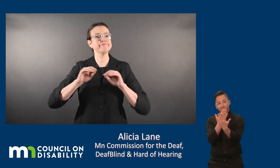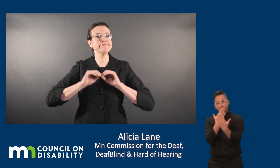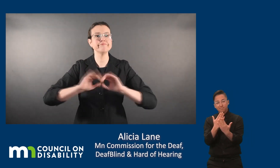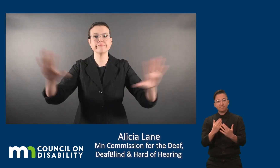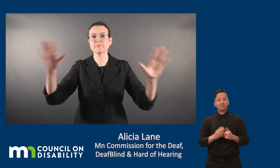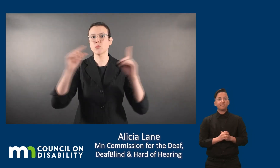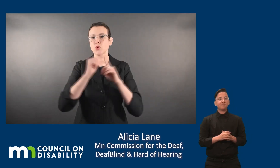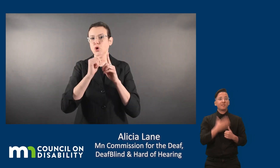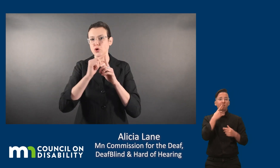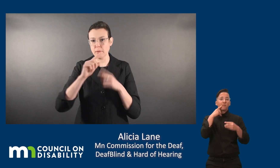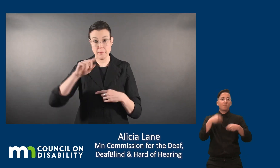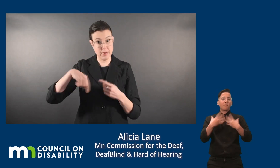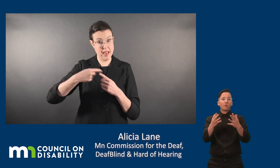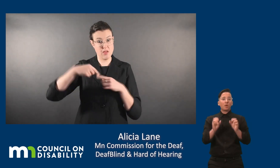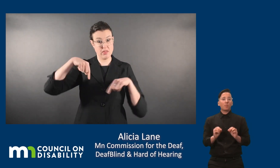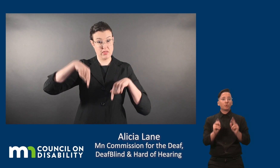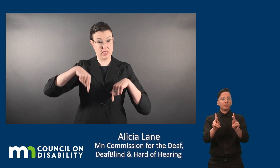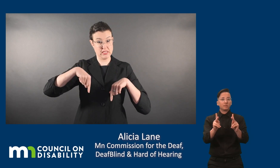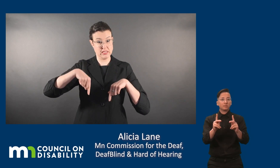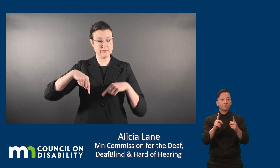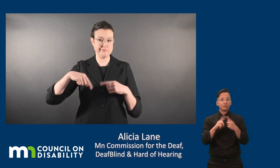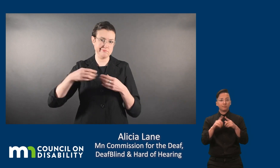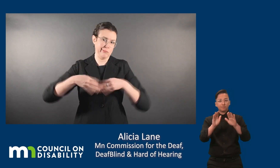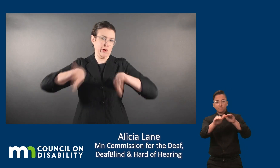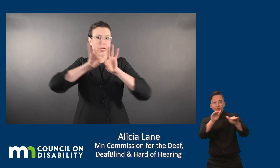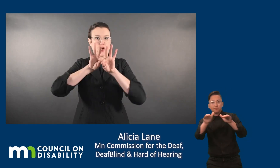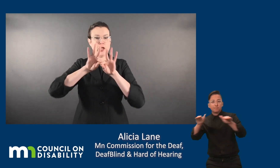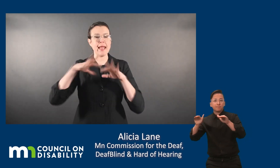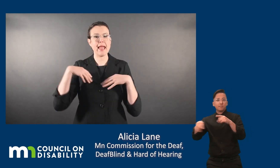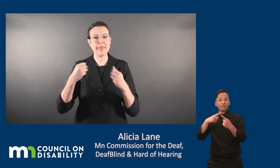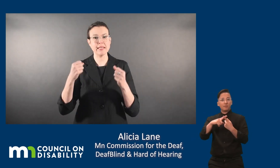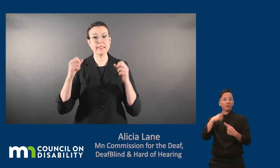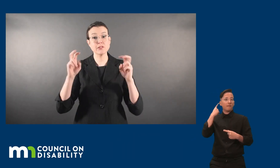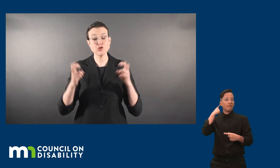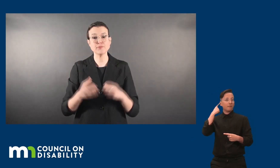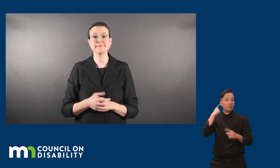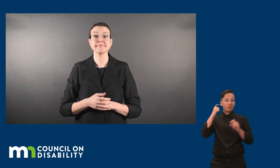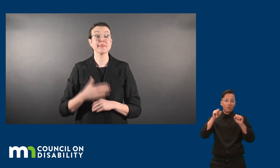to get the word out about this critical health issue.